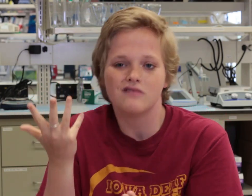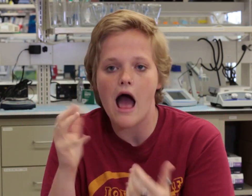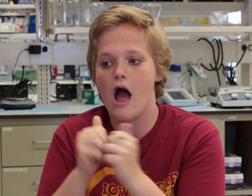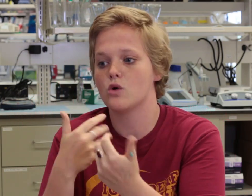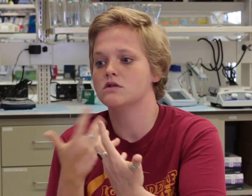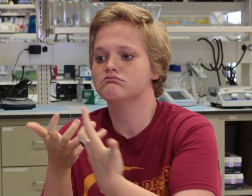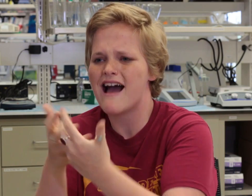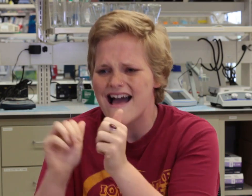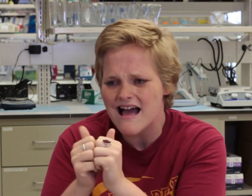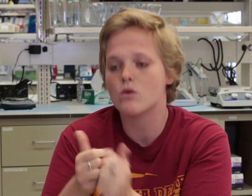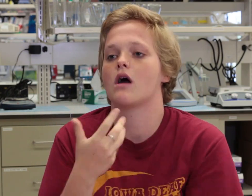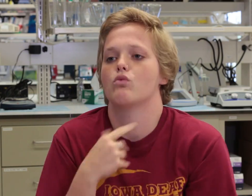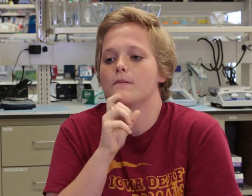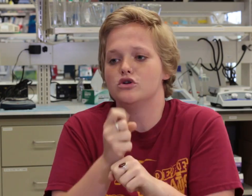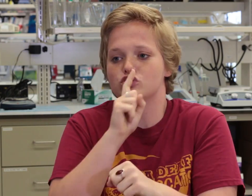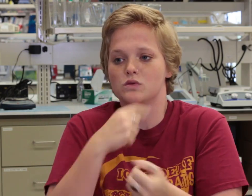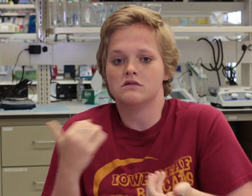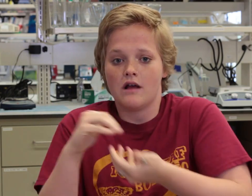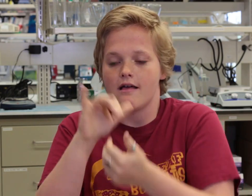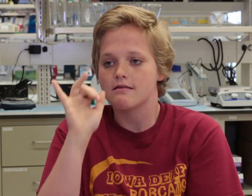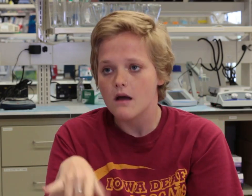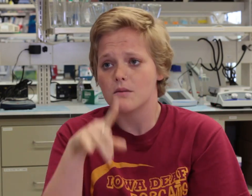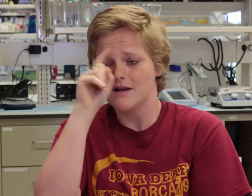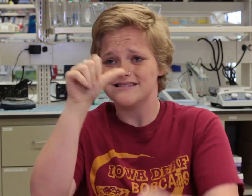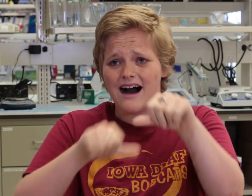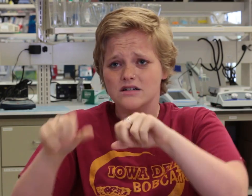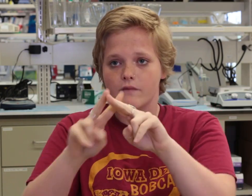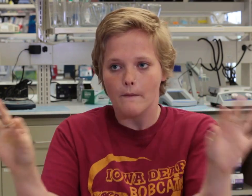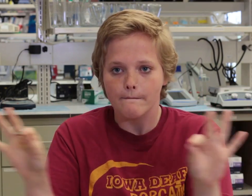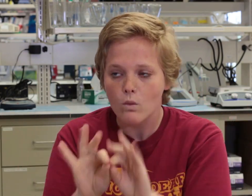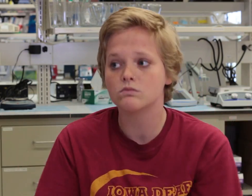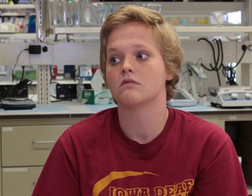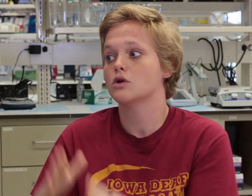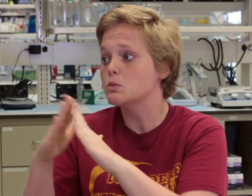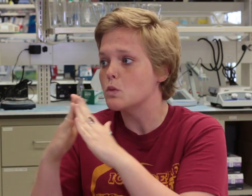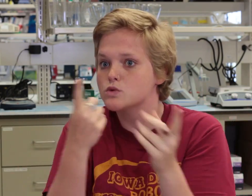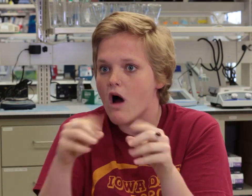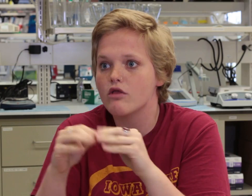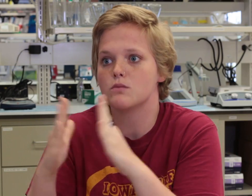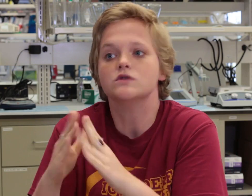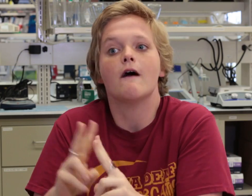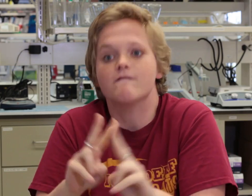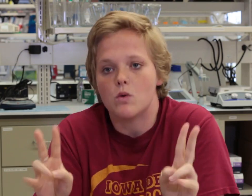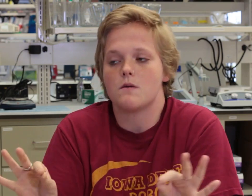and there's information we don't have access to. So I would like to make sure that in those partnerships, we could get access to the important work